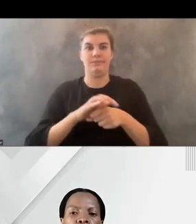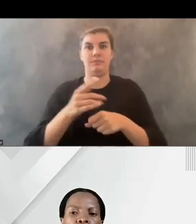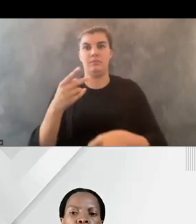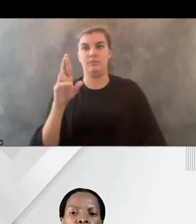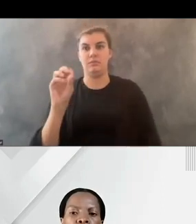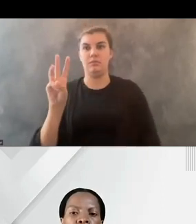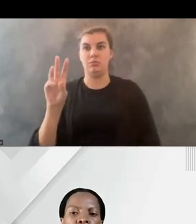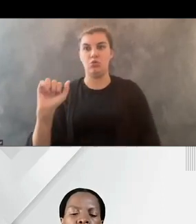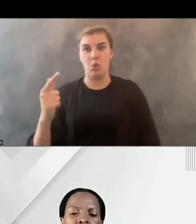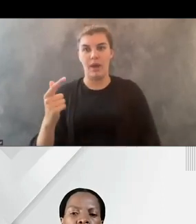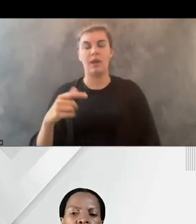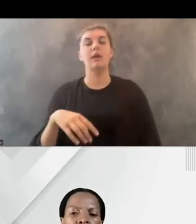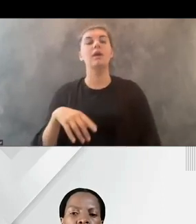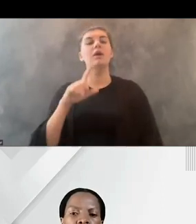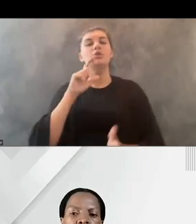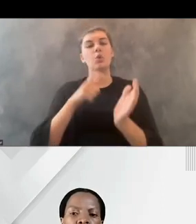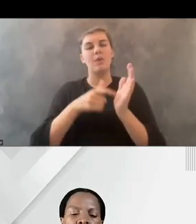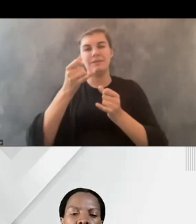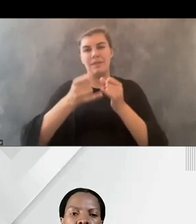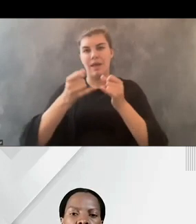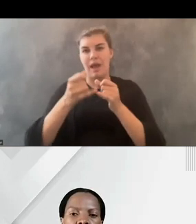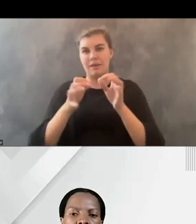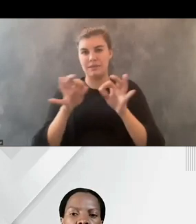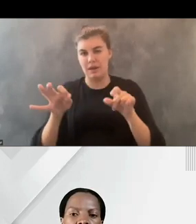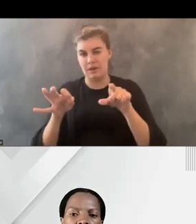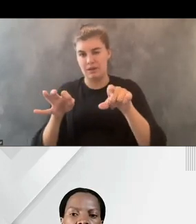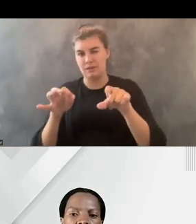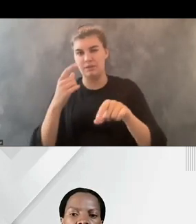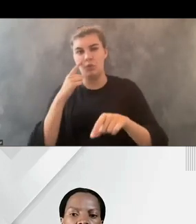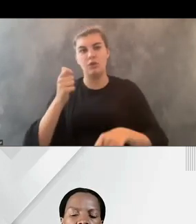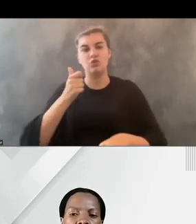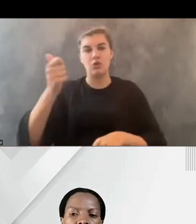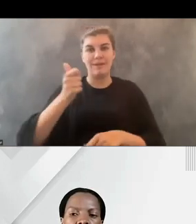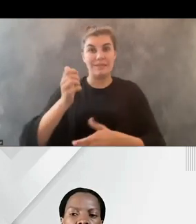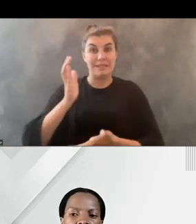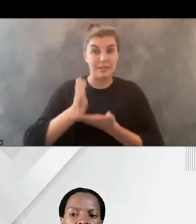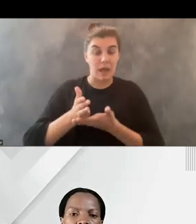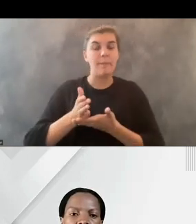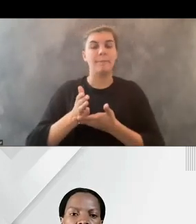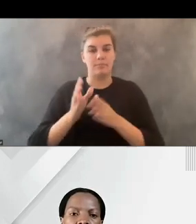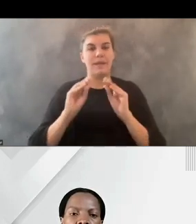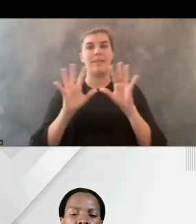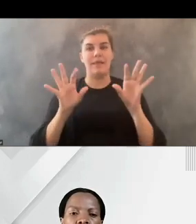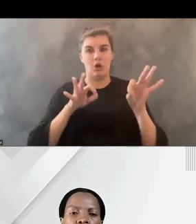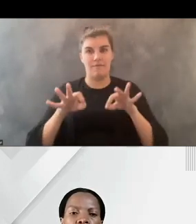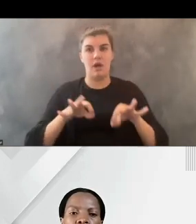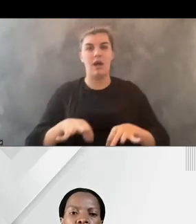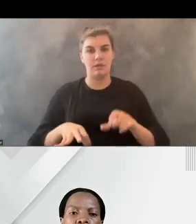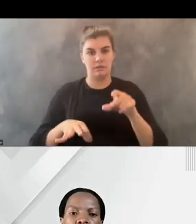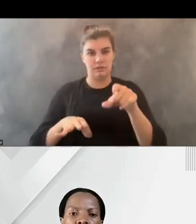You will notice that in the last sentence in the definition for transit stop, it clarifies that this